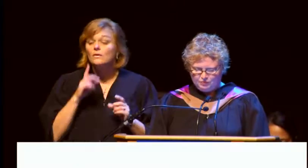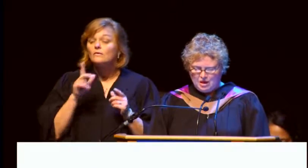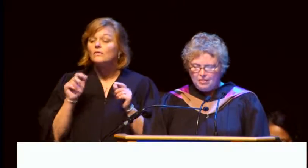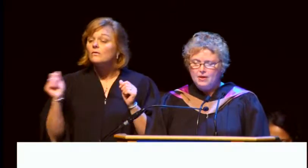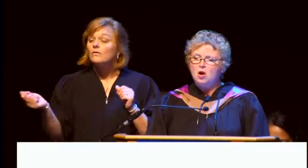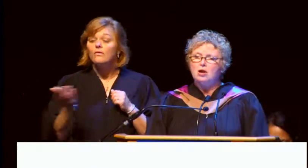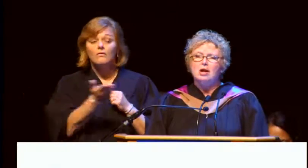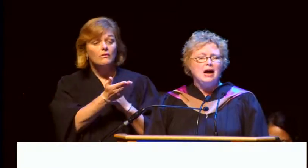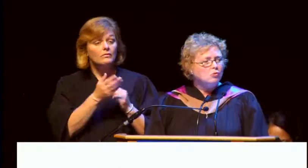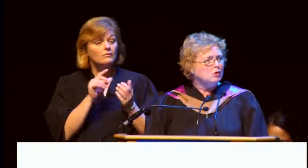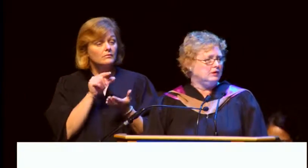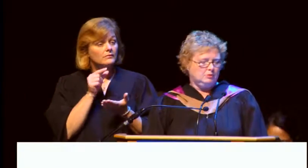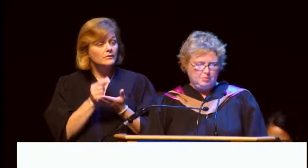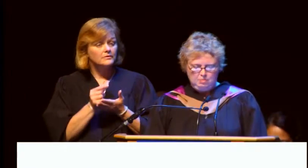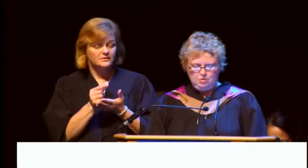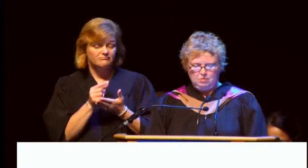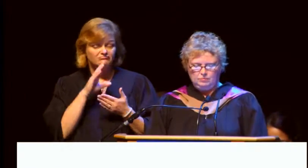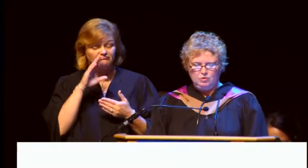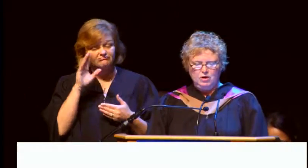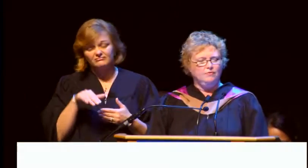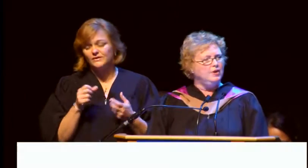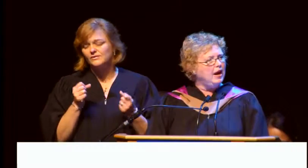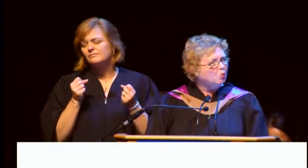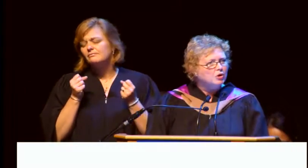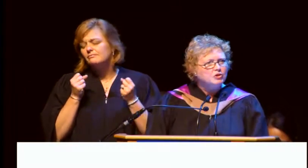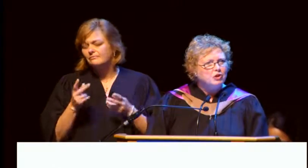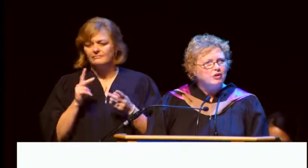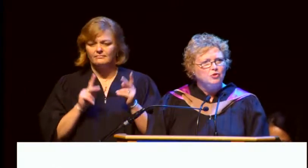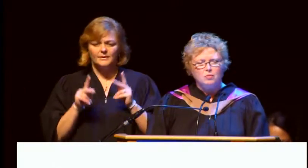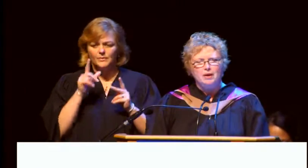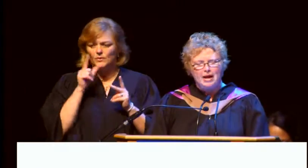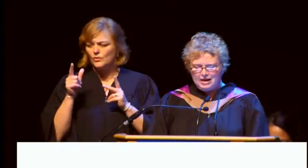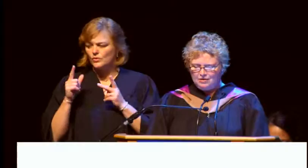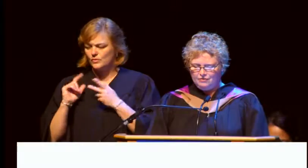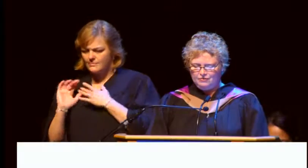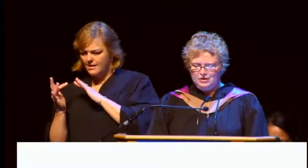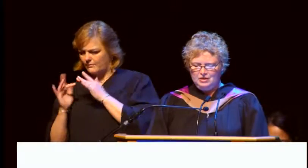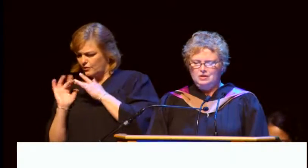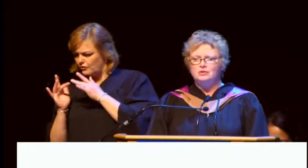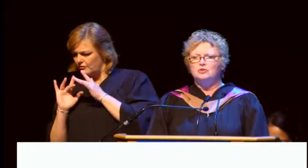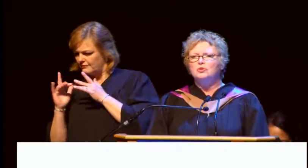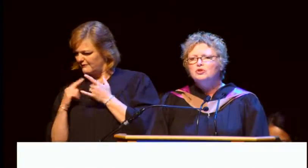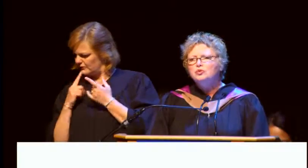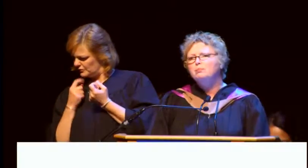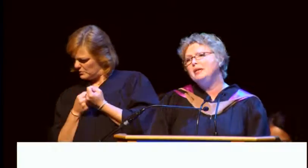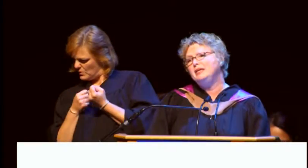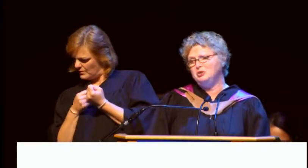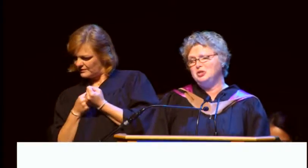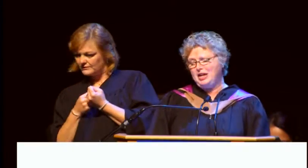DOT THERE ARE COUNTLESS PEOPLE WHO HAVE NETWORKED ON YOUR BEHALF SO THAT YOU CAN BE HERE TODAY...